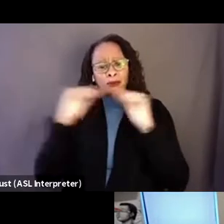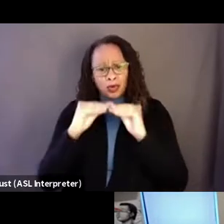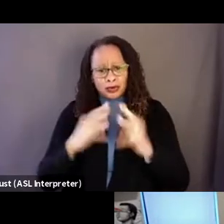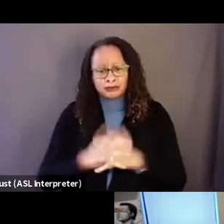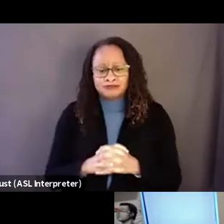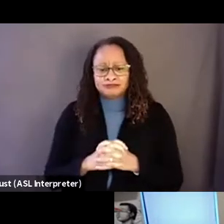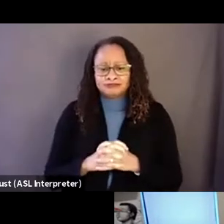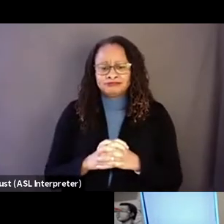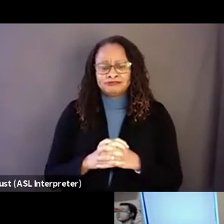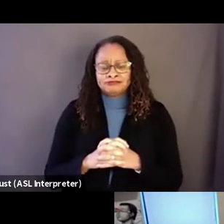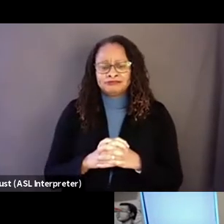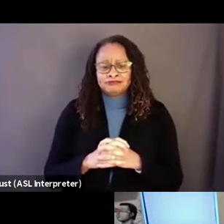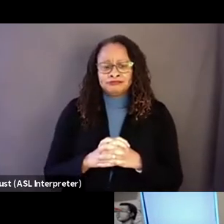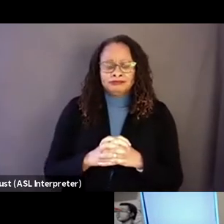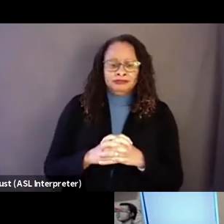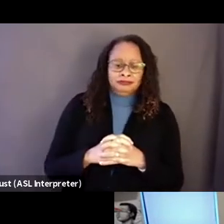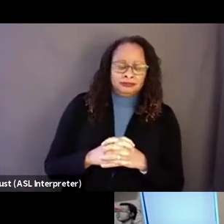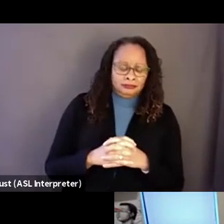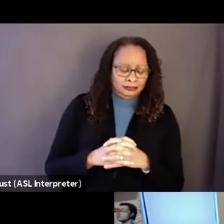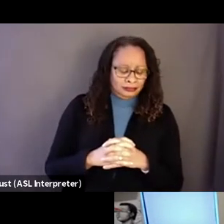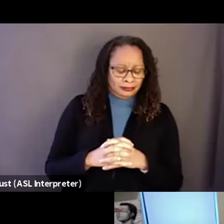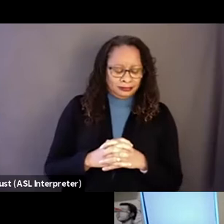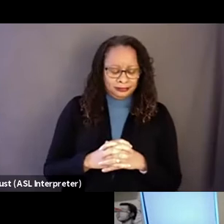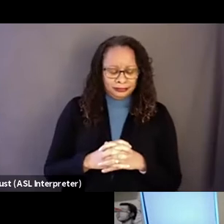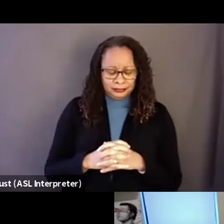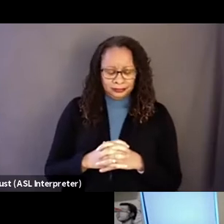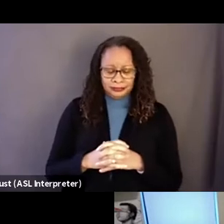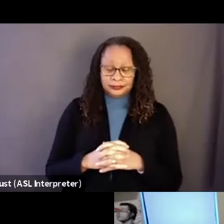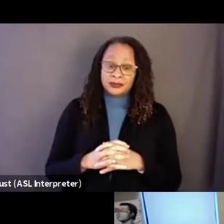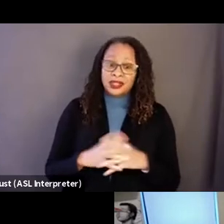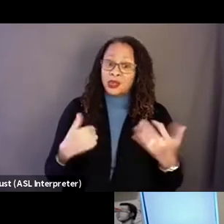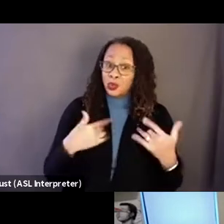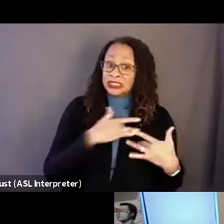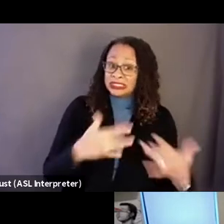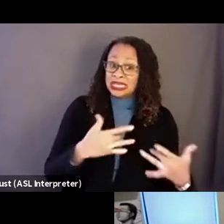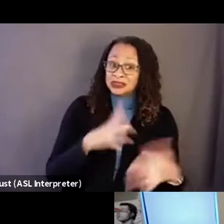Well, we was sharing our stories with newspapers and magazines and different stuff,